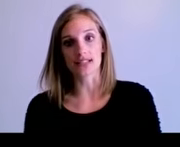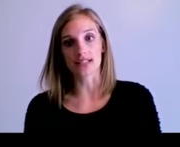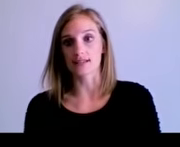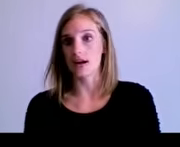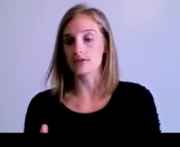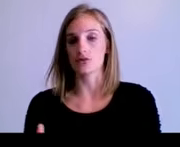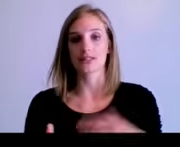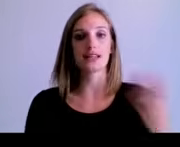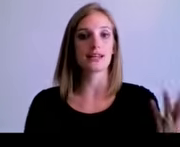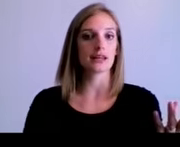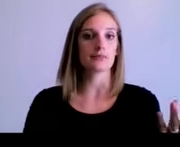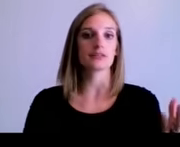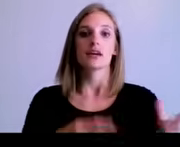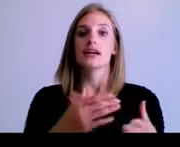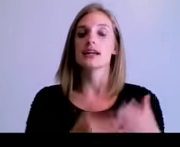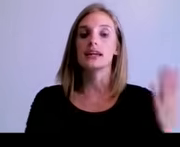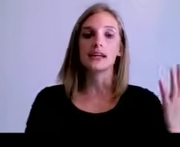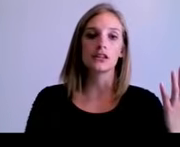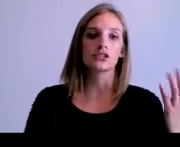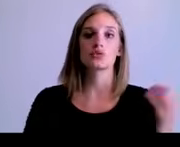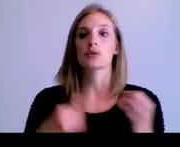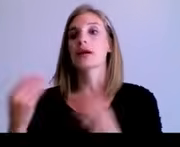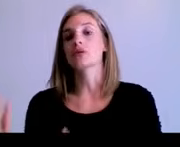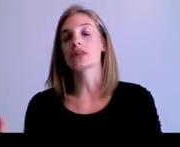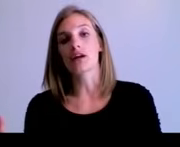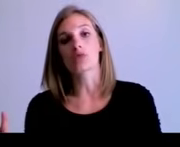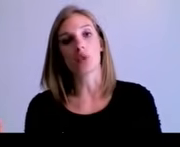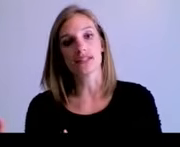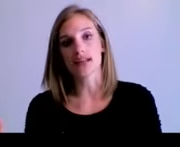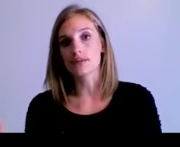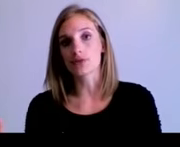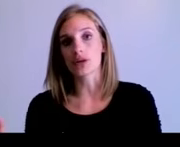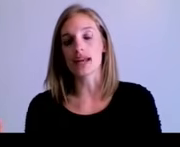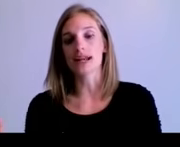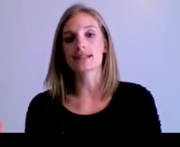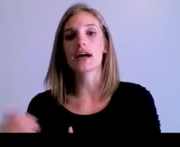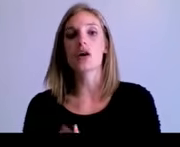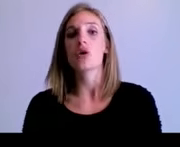because of a lot of those synonyms in English we may only have one sign for it in ASL.